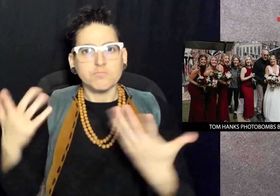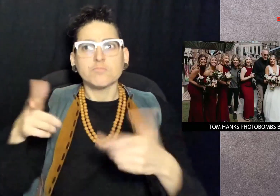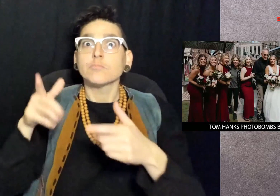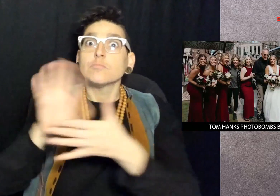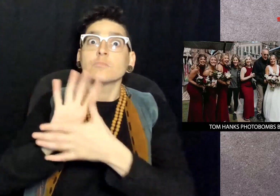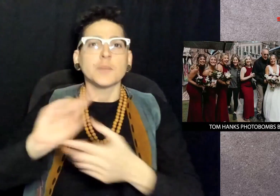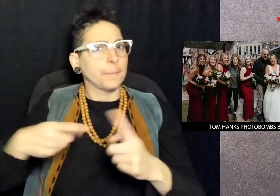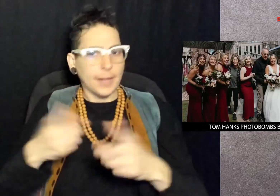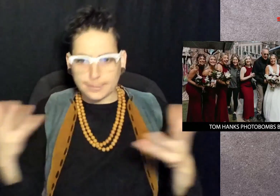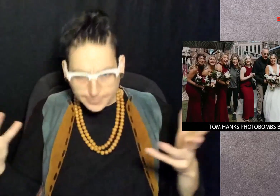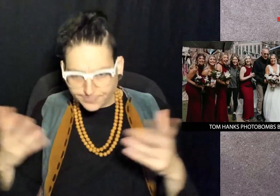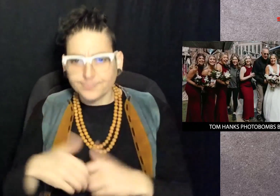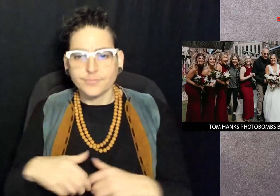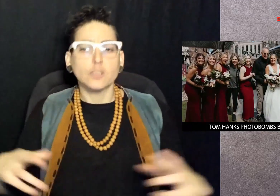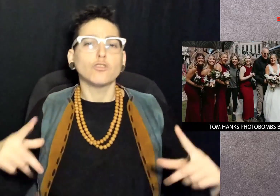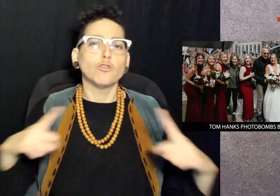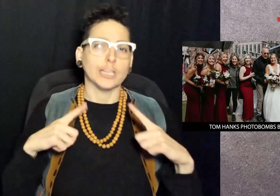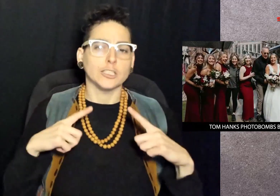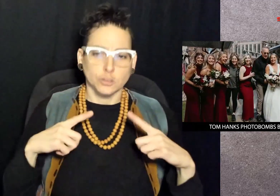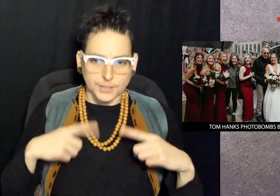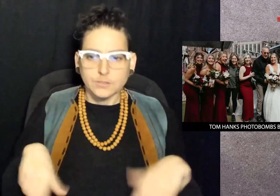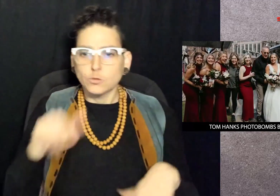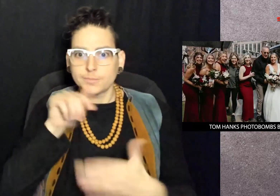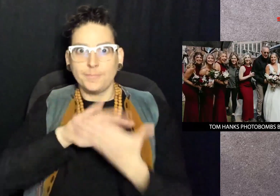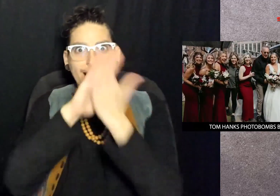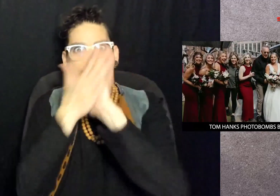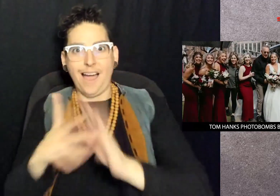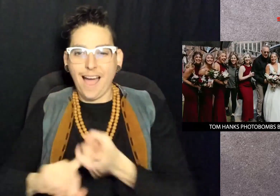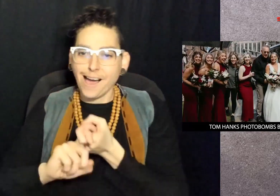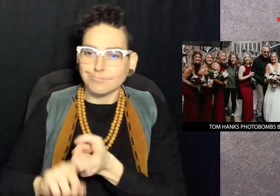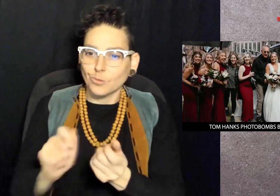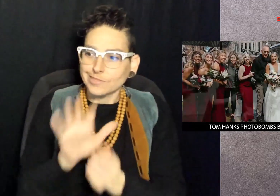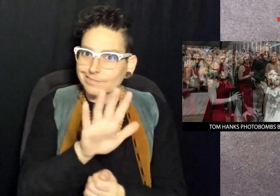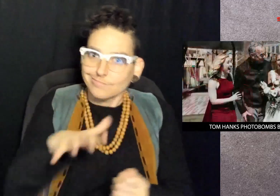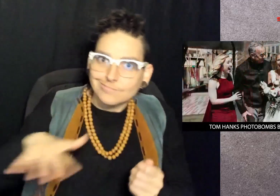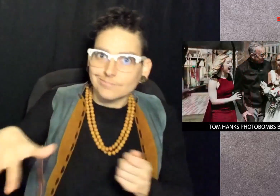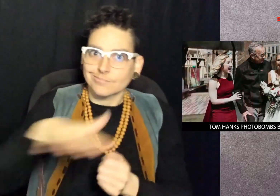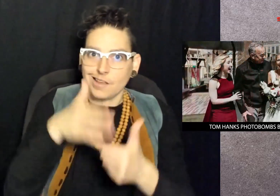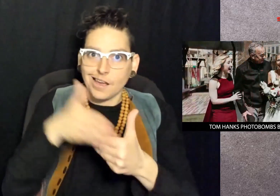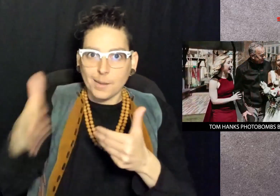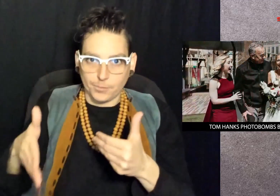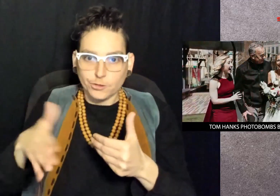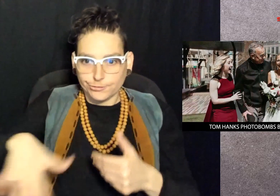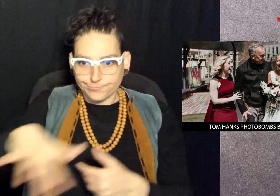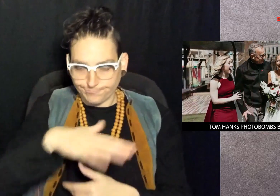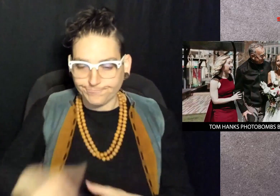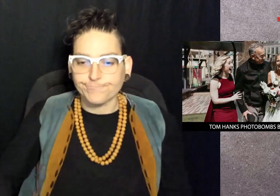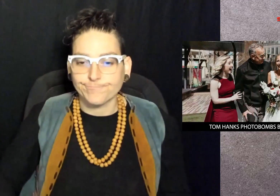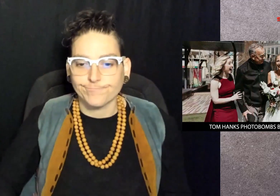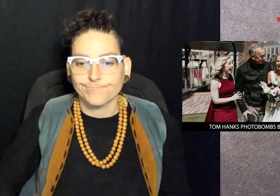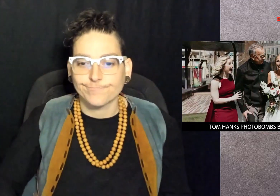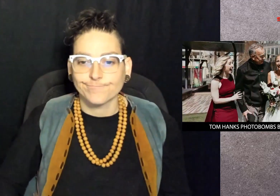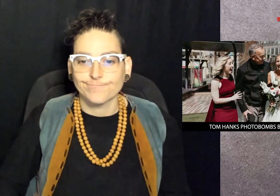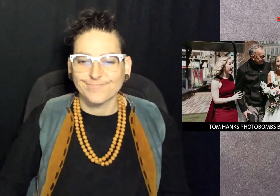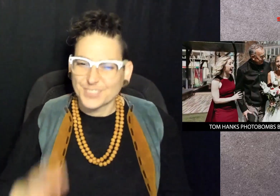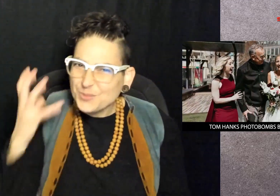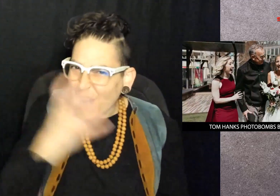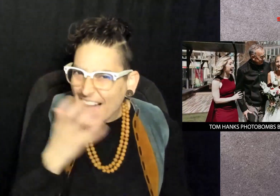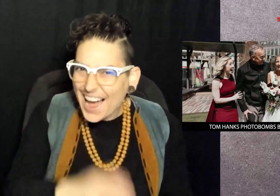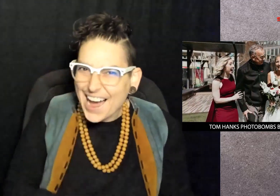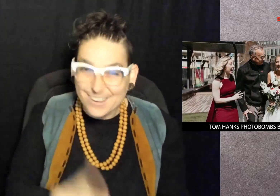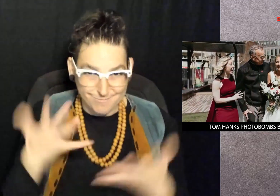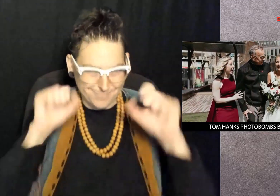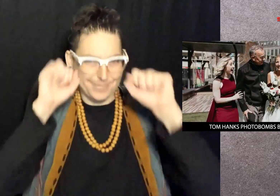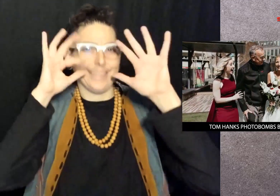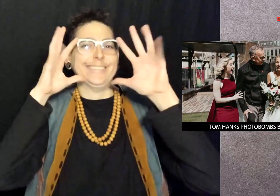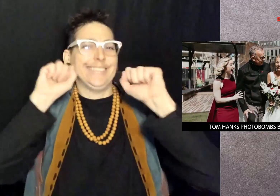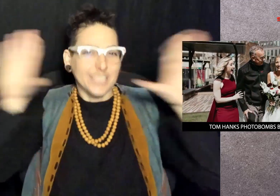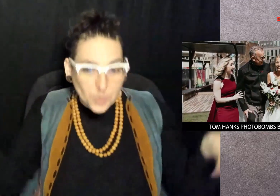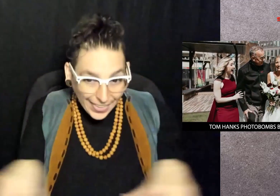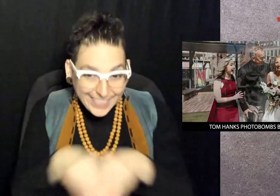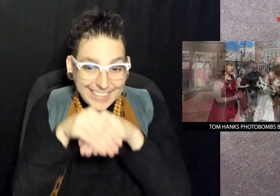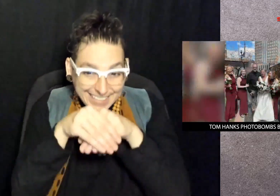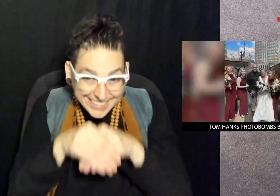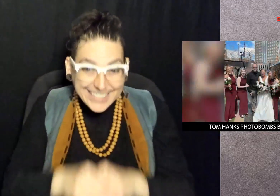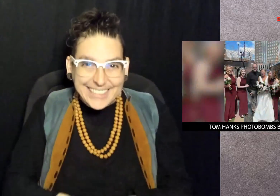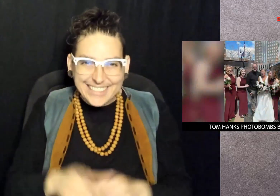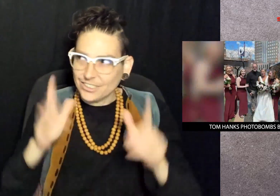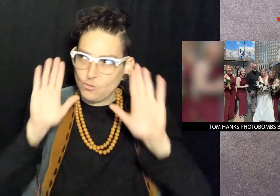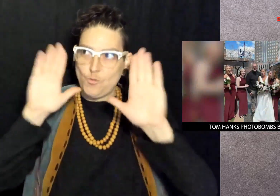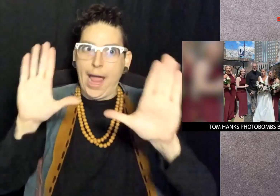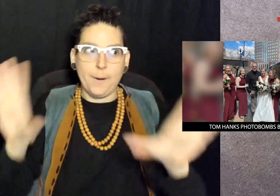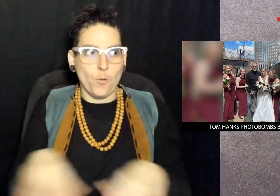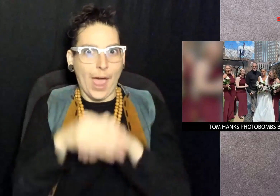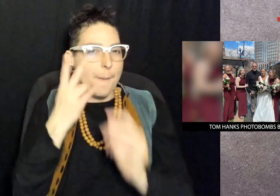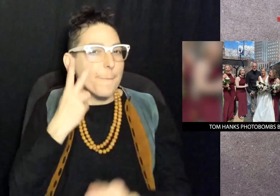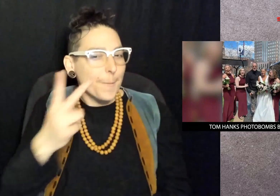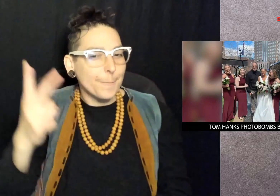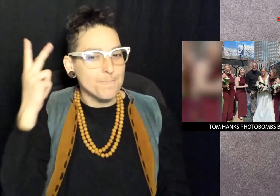about a retiree who becomes friends with his neighbors wow what an amazing wedding memory